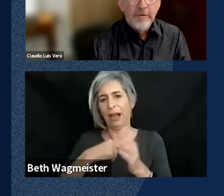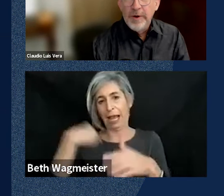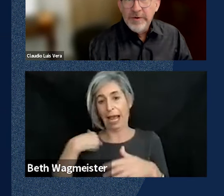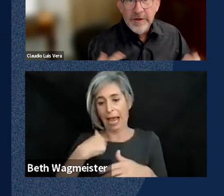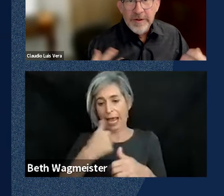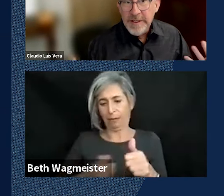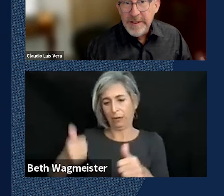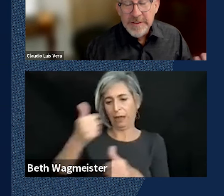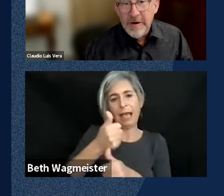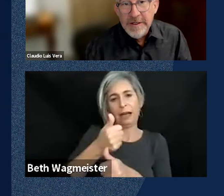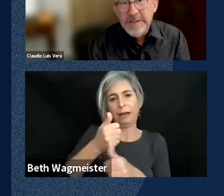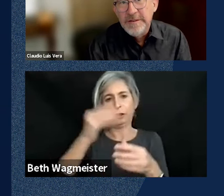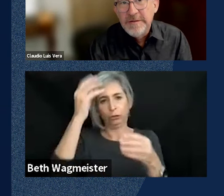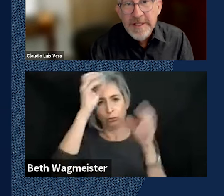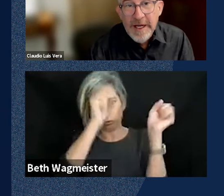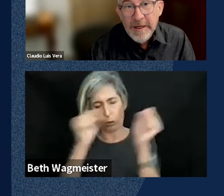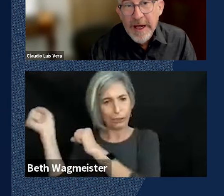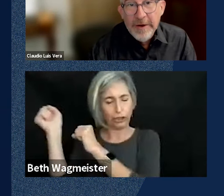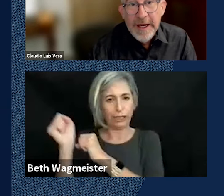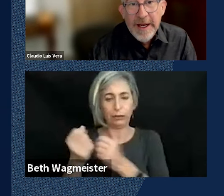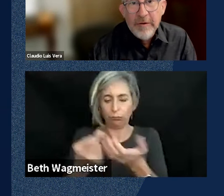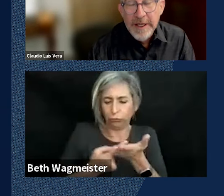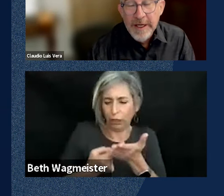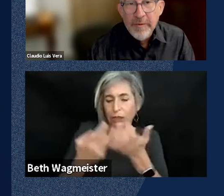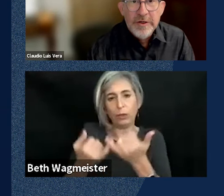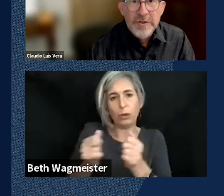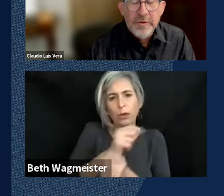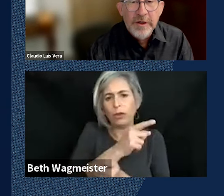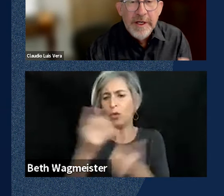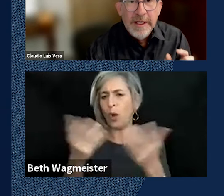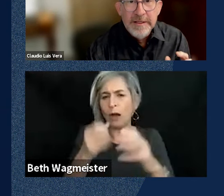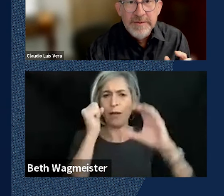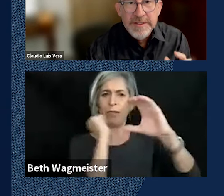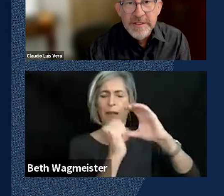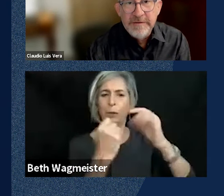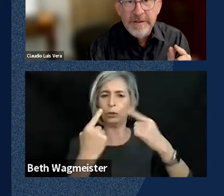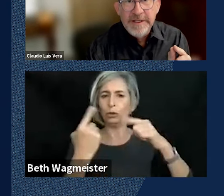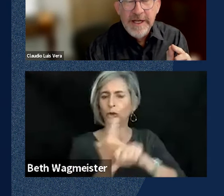And we're both going to be talking to you today about how landmarks work, and specifically